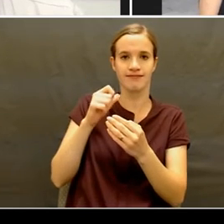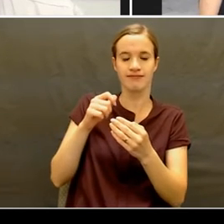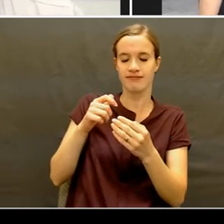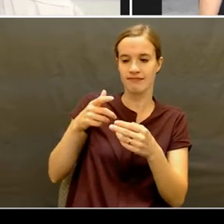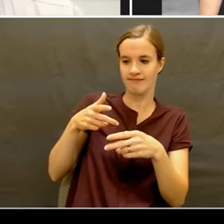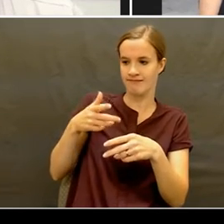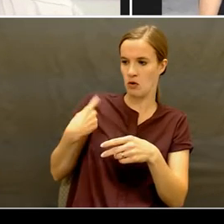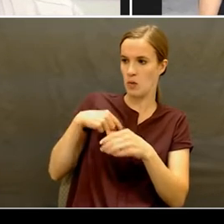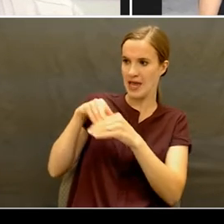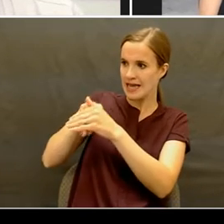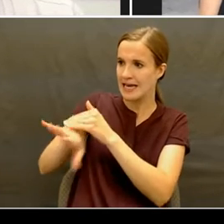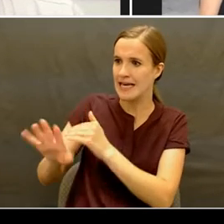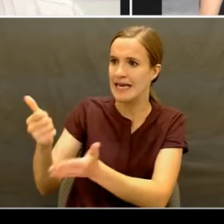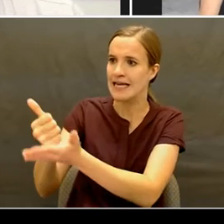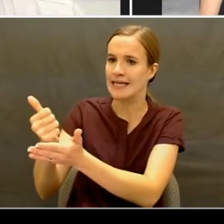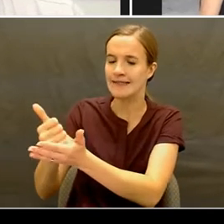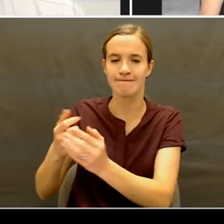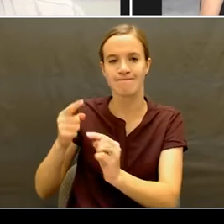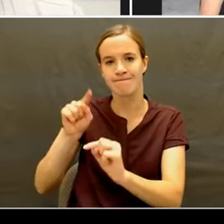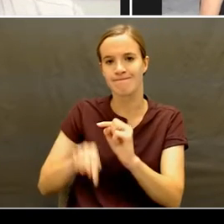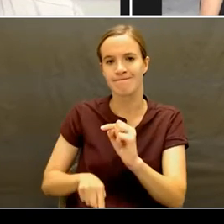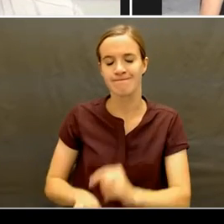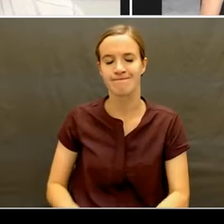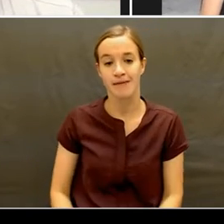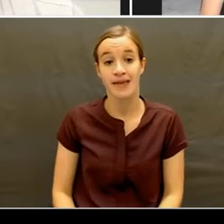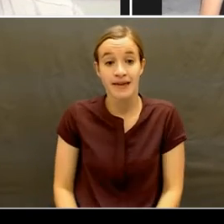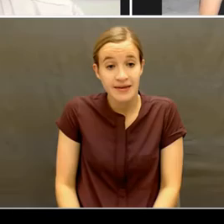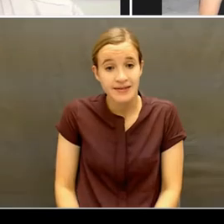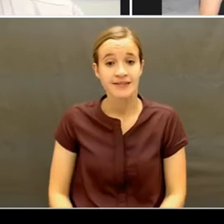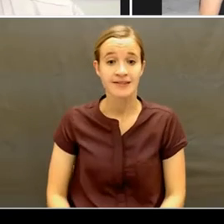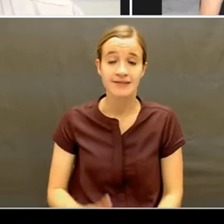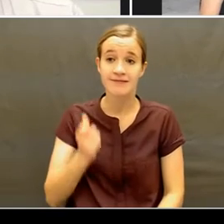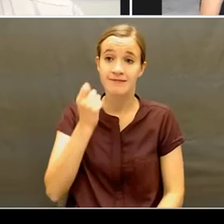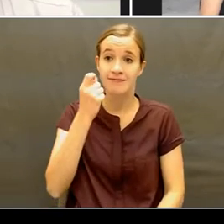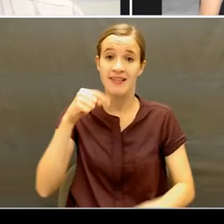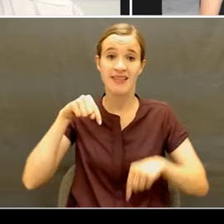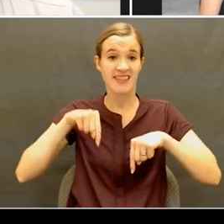So it's a it's a, you know, this is a fight that